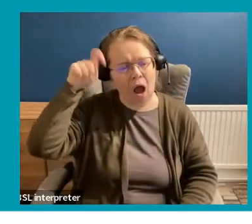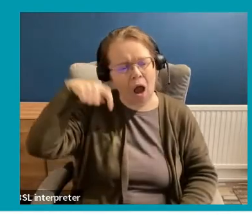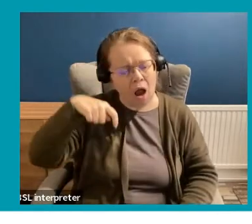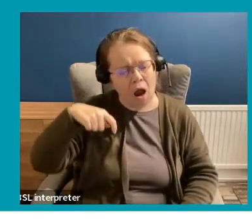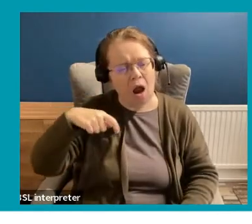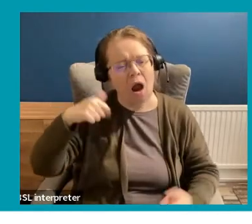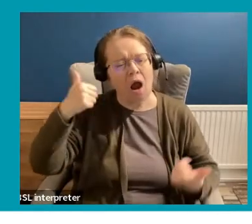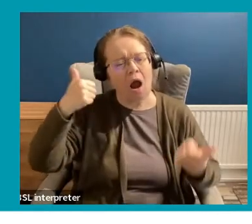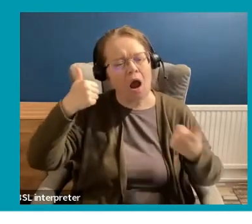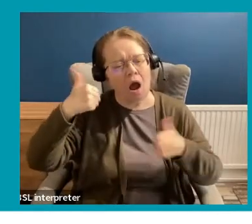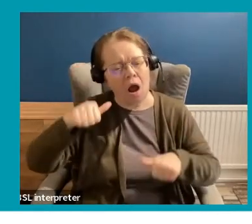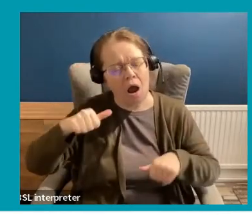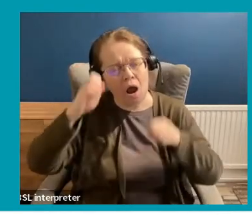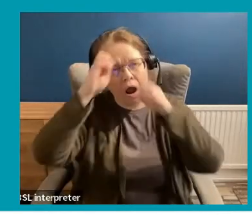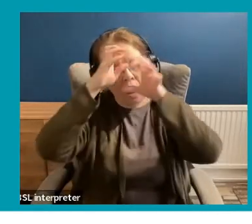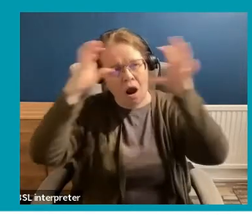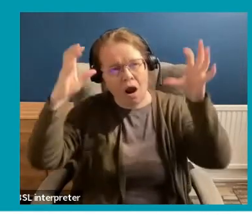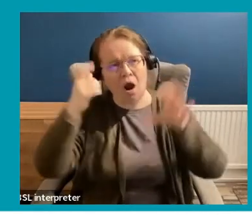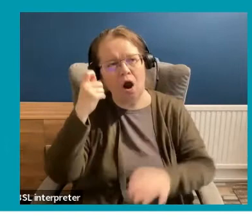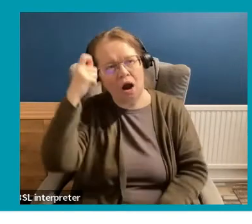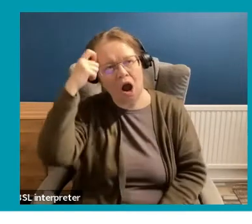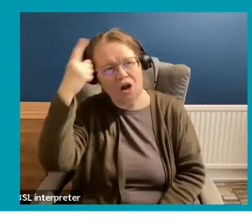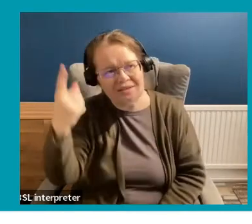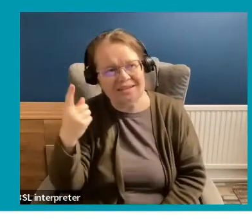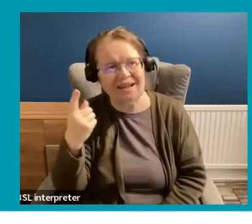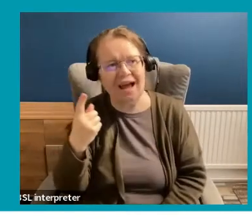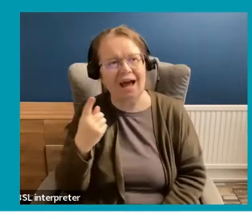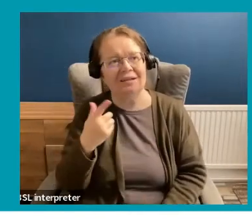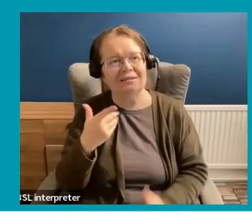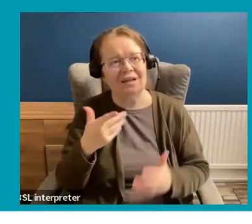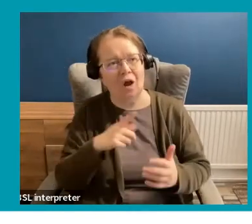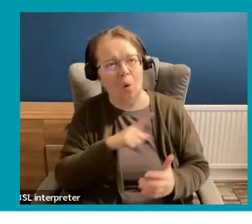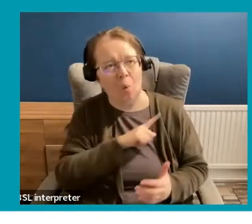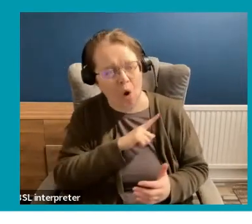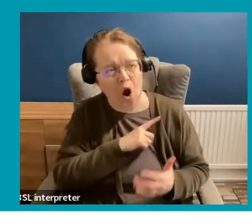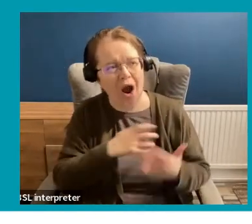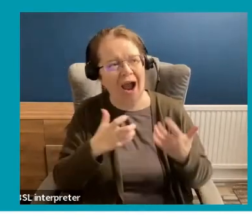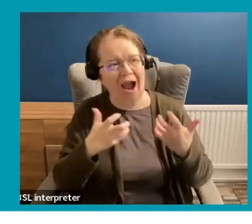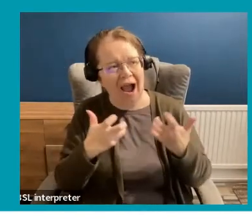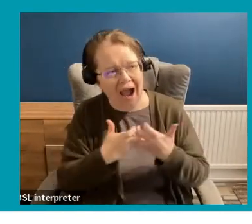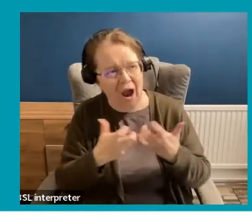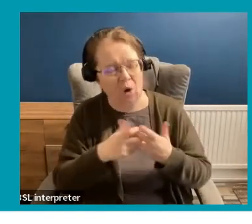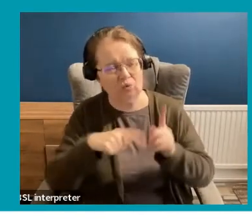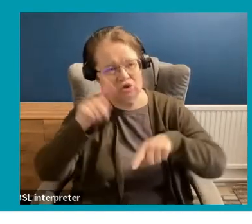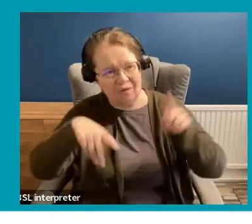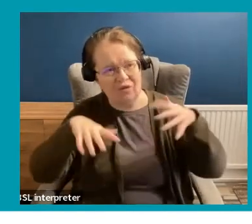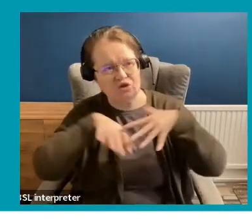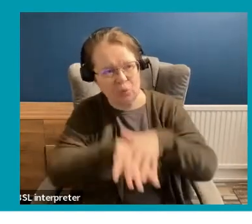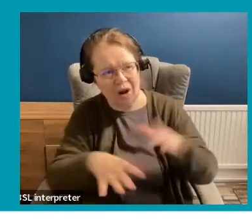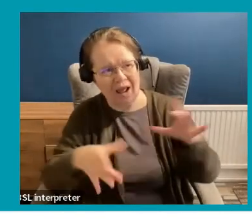they then understand why or how diversity and inclusion links centrally to their business.